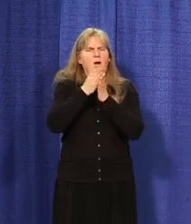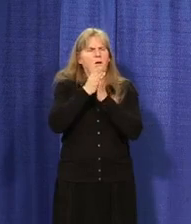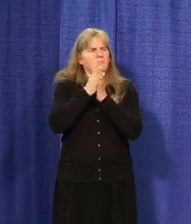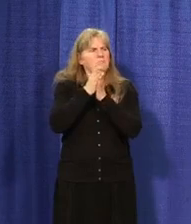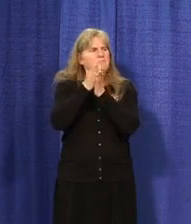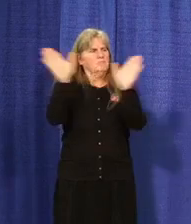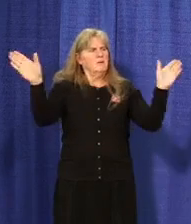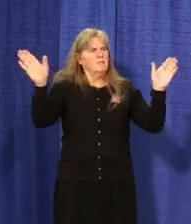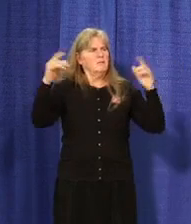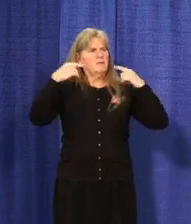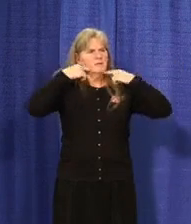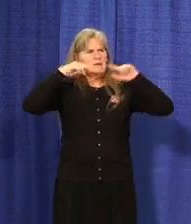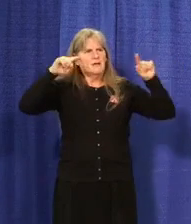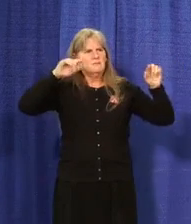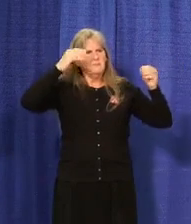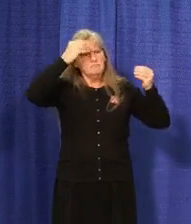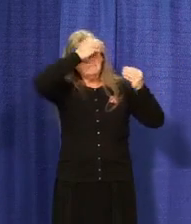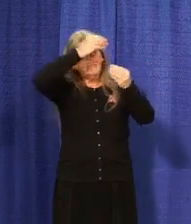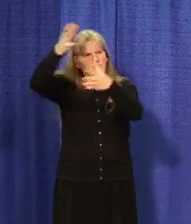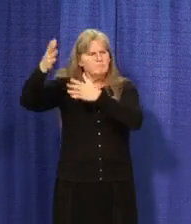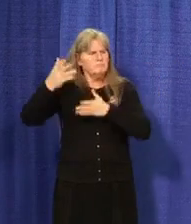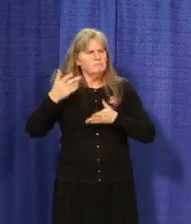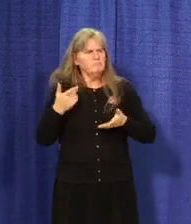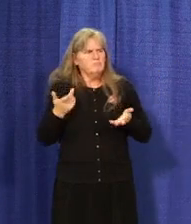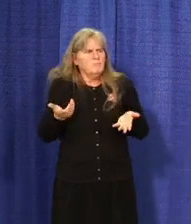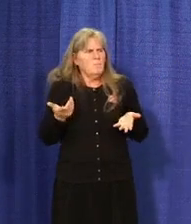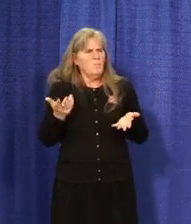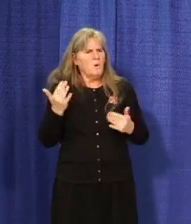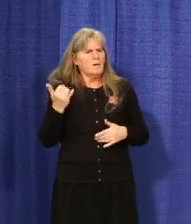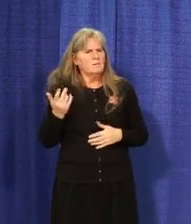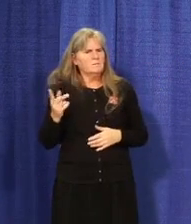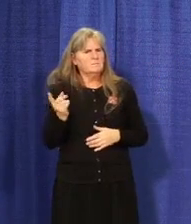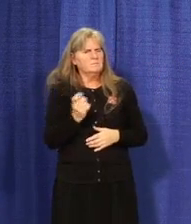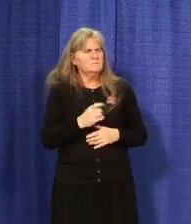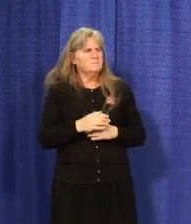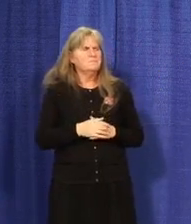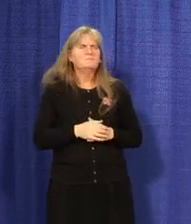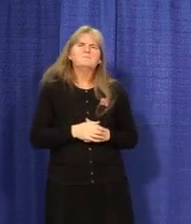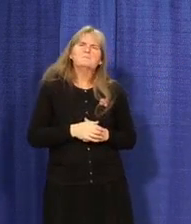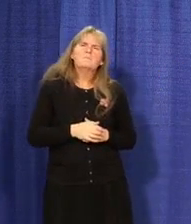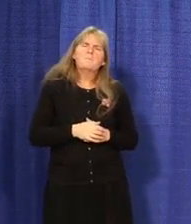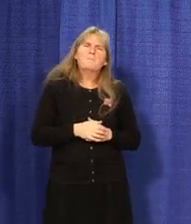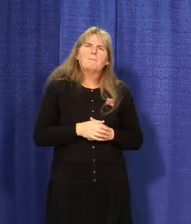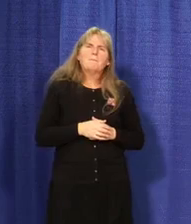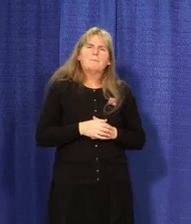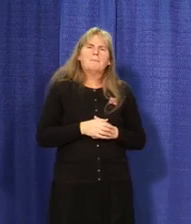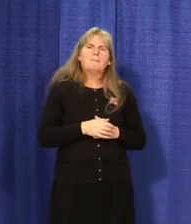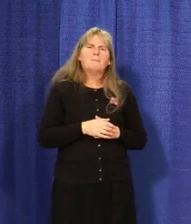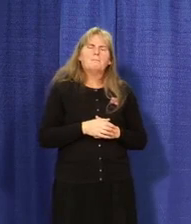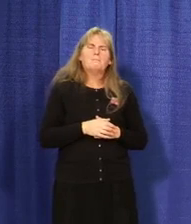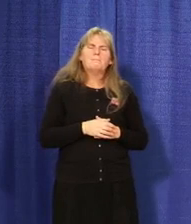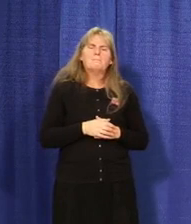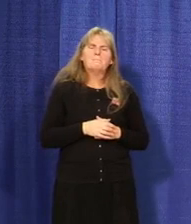the public? So, you know, the reason is that there was always going to